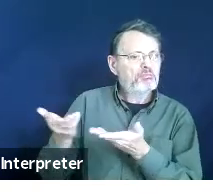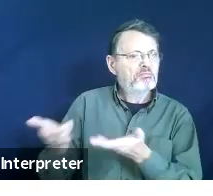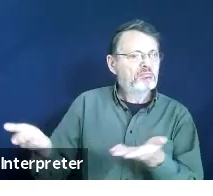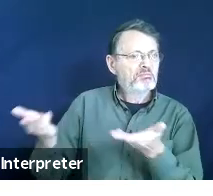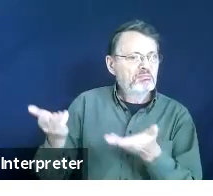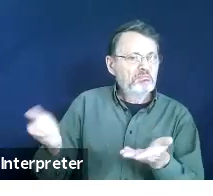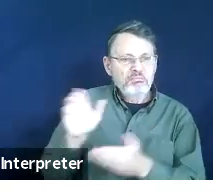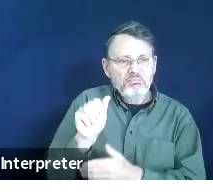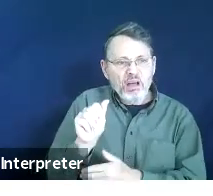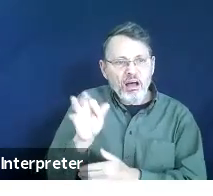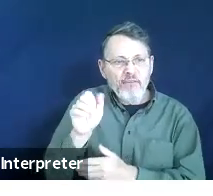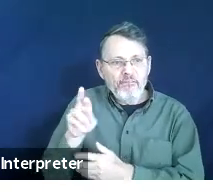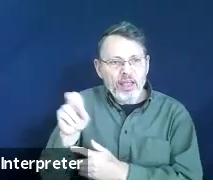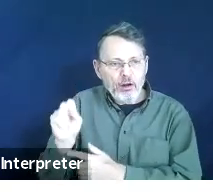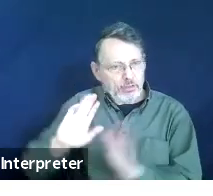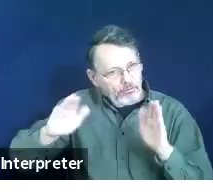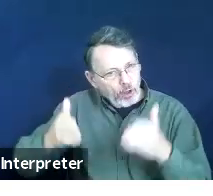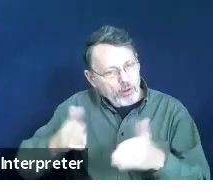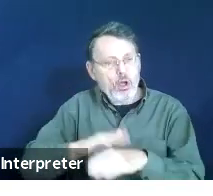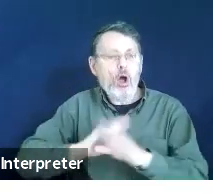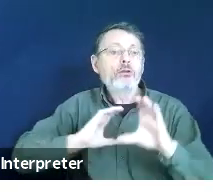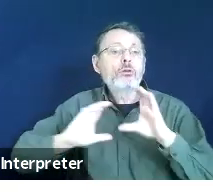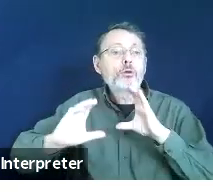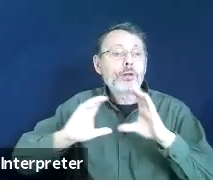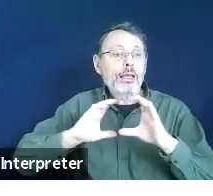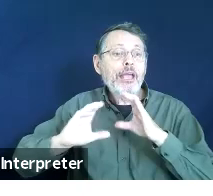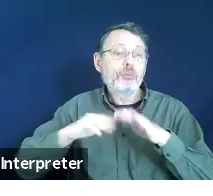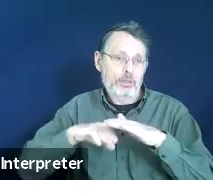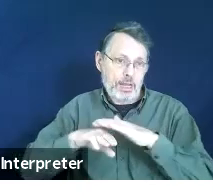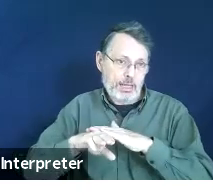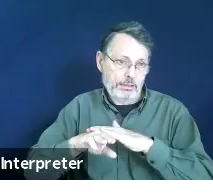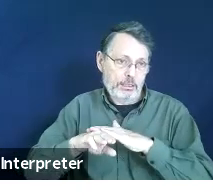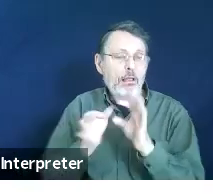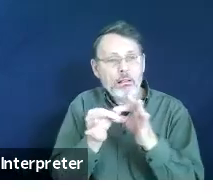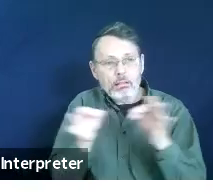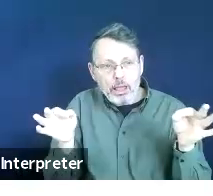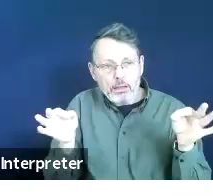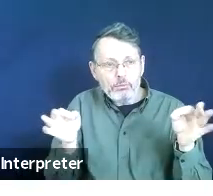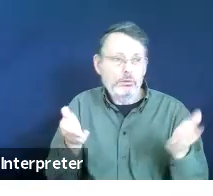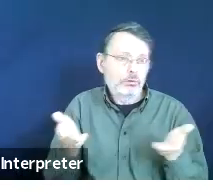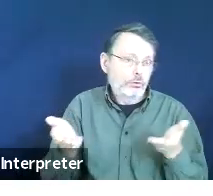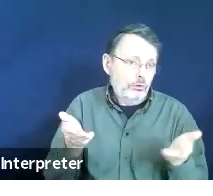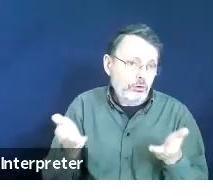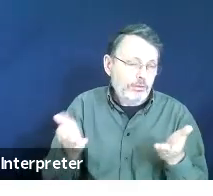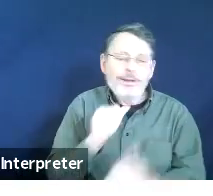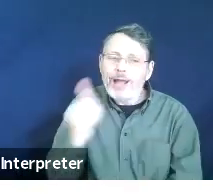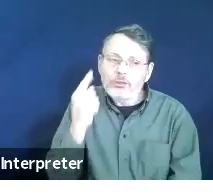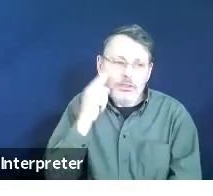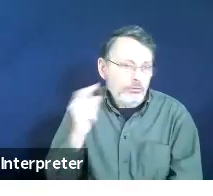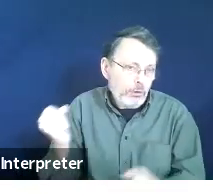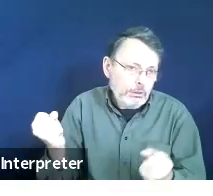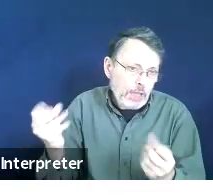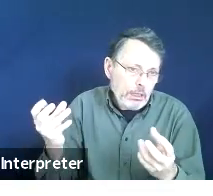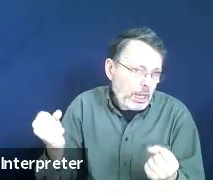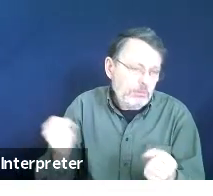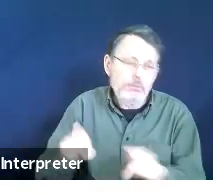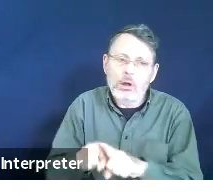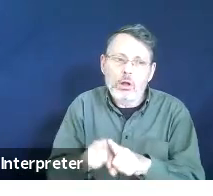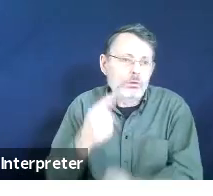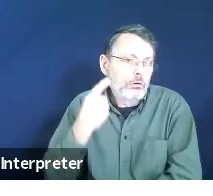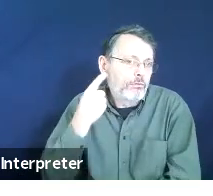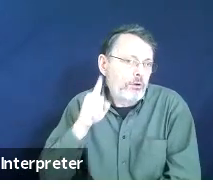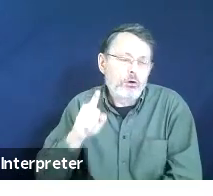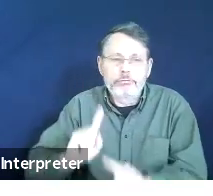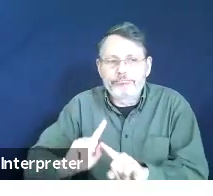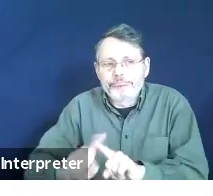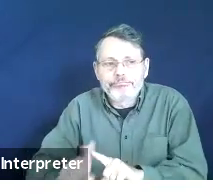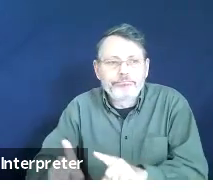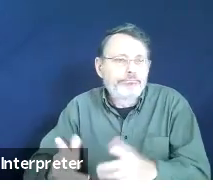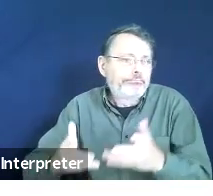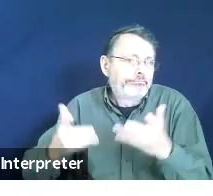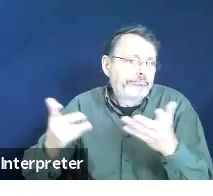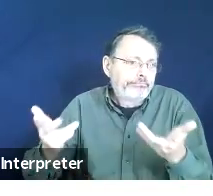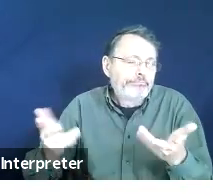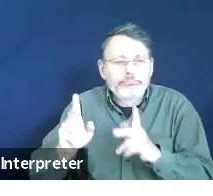focus on communication access, language services, not only for sign language but also for people who